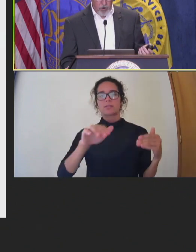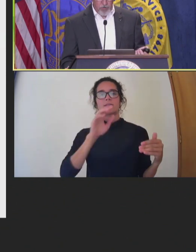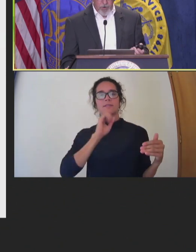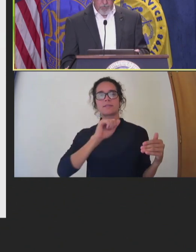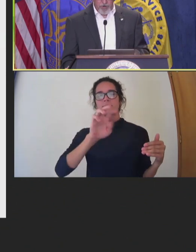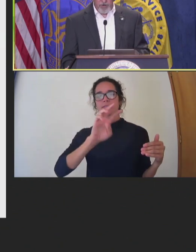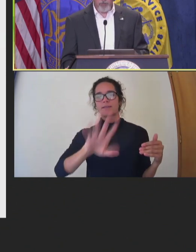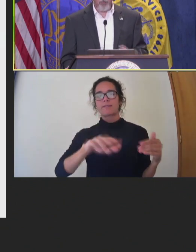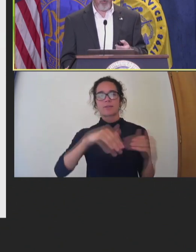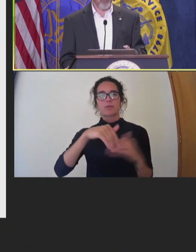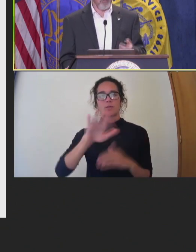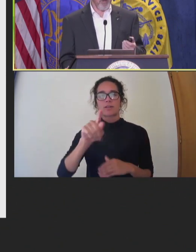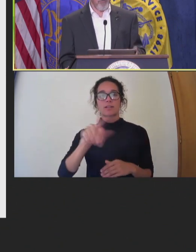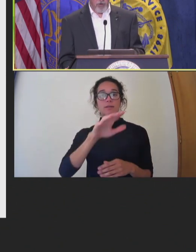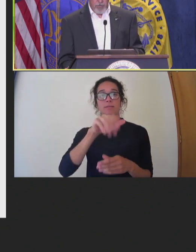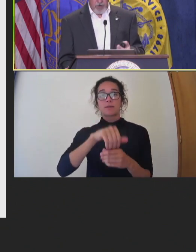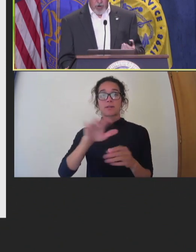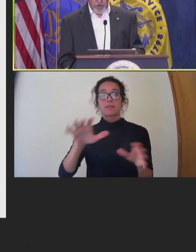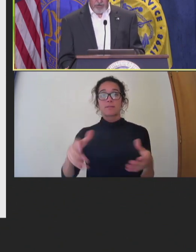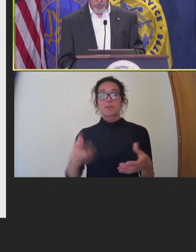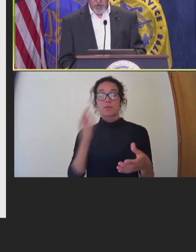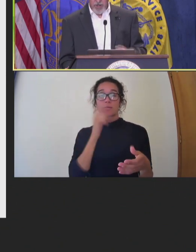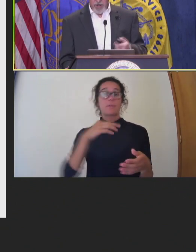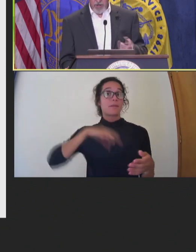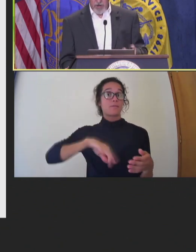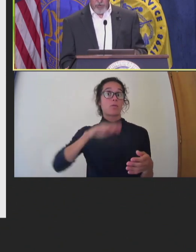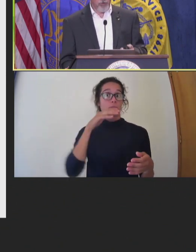the population for which the benefit will be greatest and coverage should